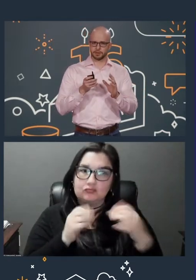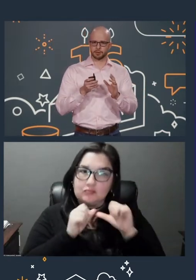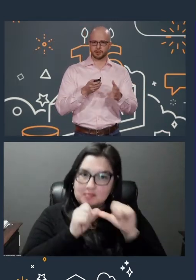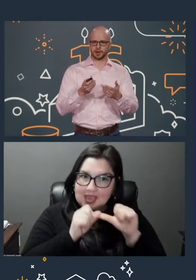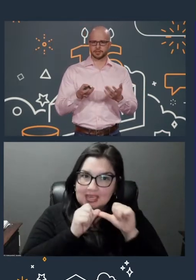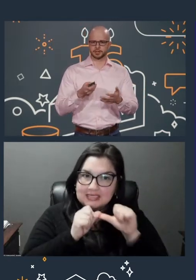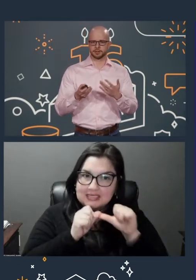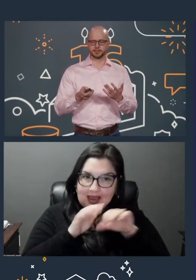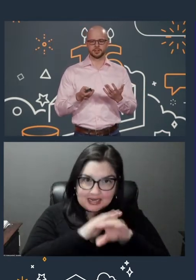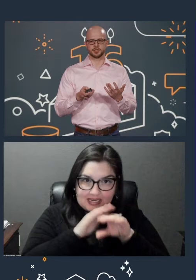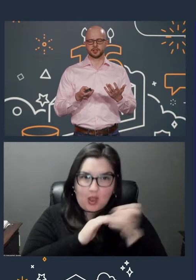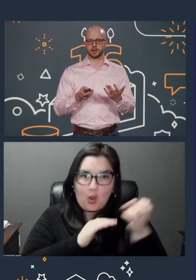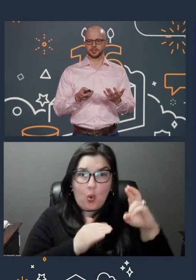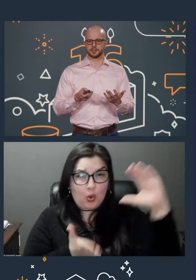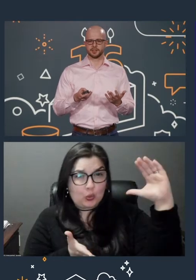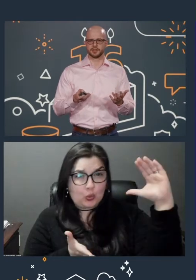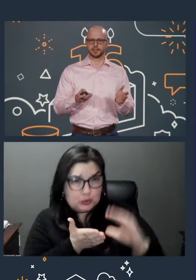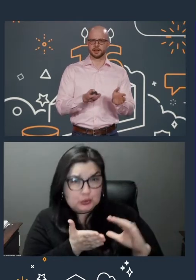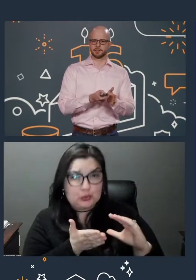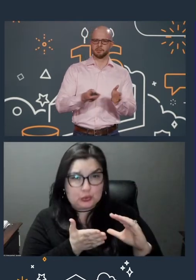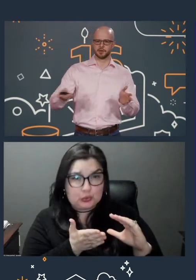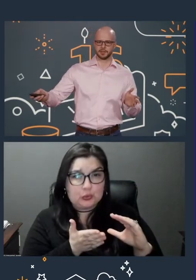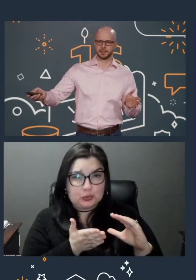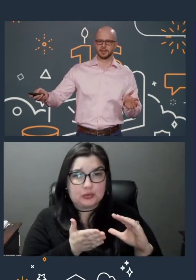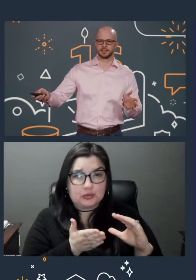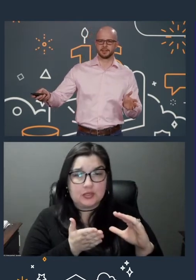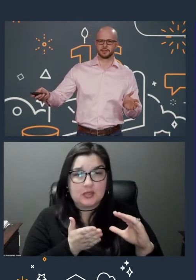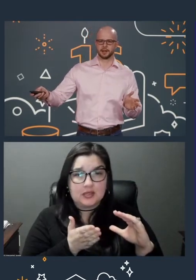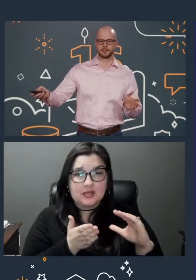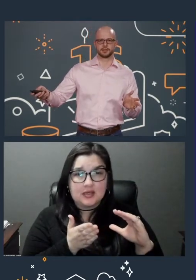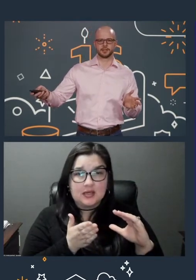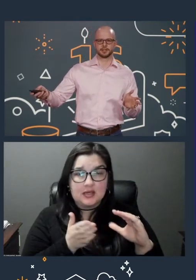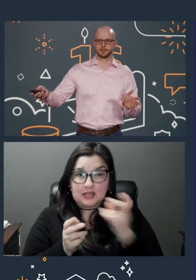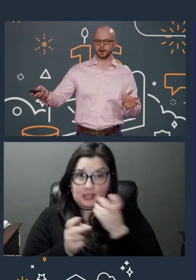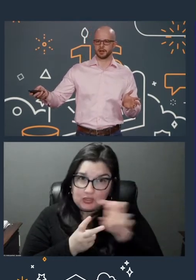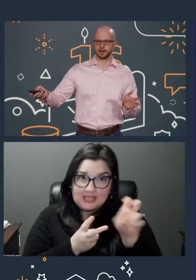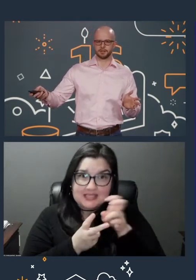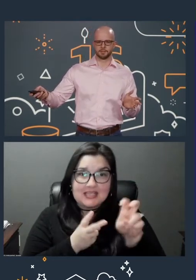the per object transition charges that they get from moving data to S3 Glacier Deep Archive.